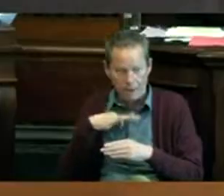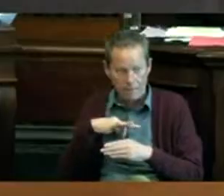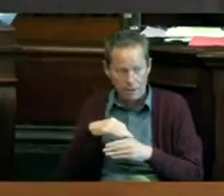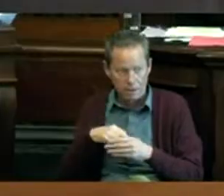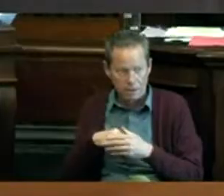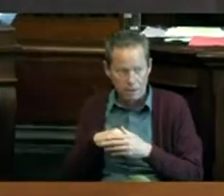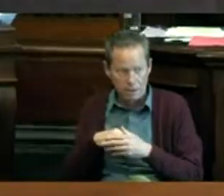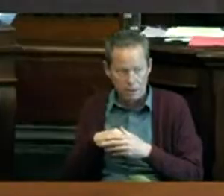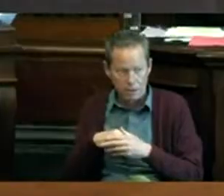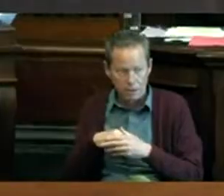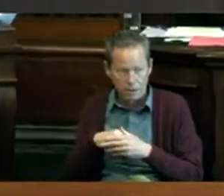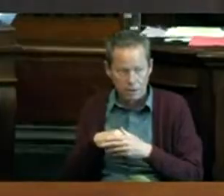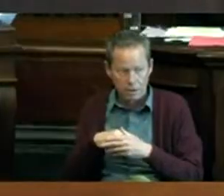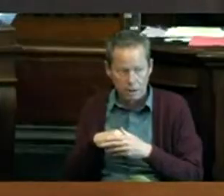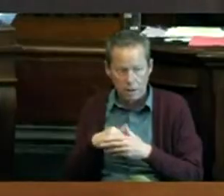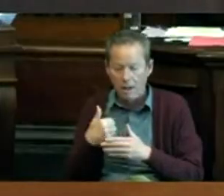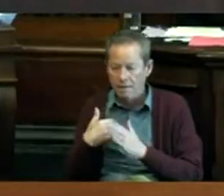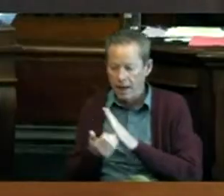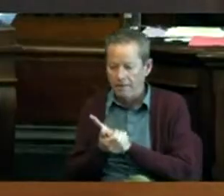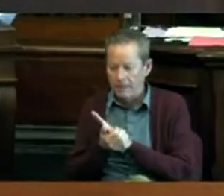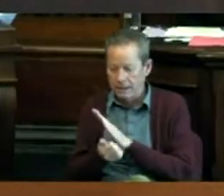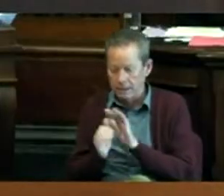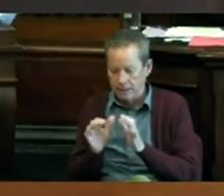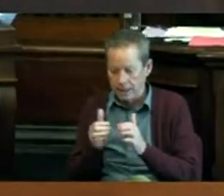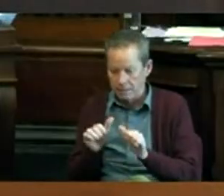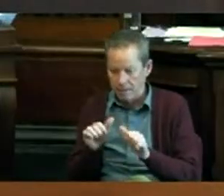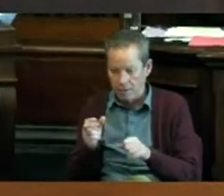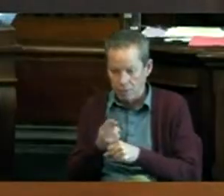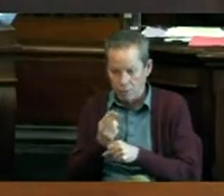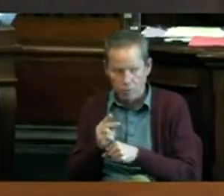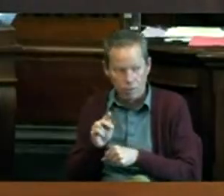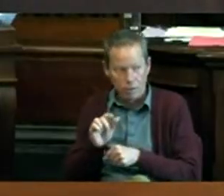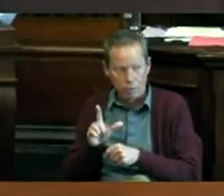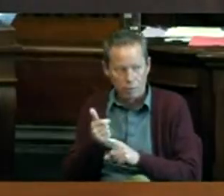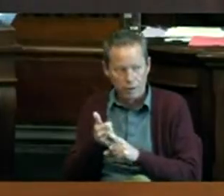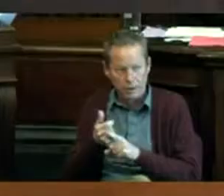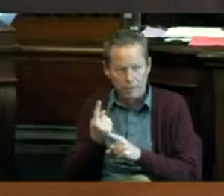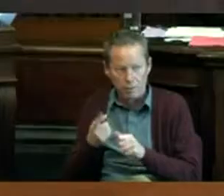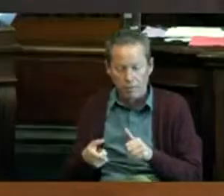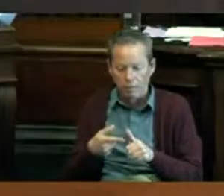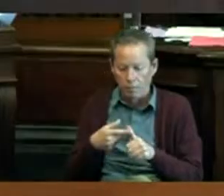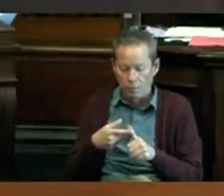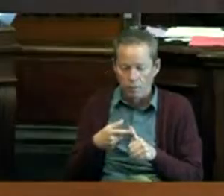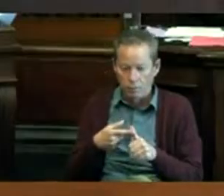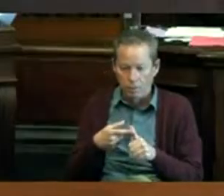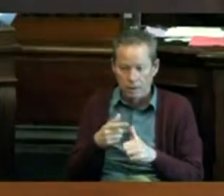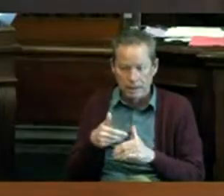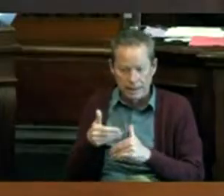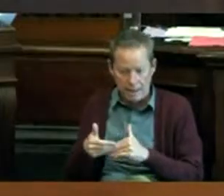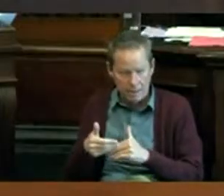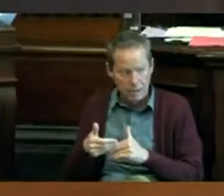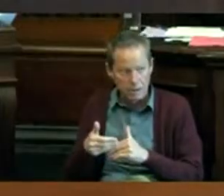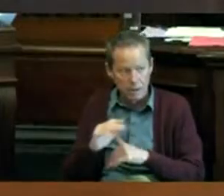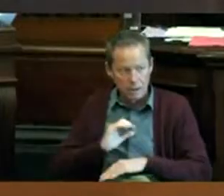certification who know how to use this tool so that it will be utilized. I would say they have